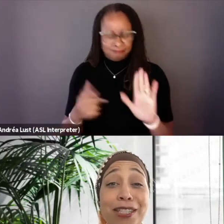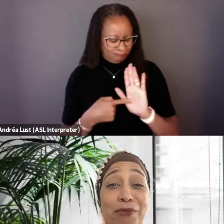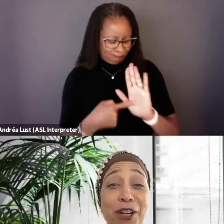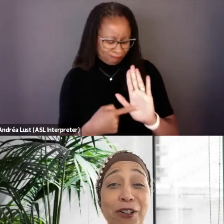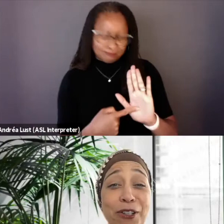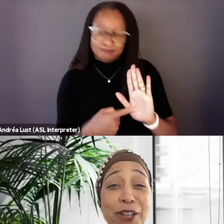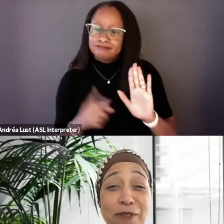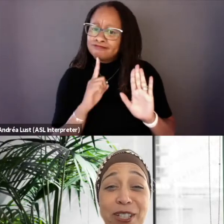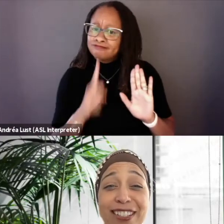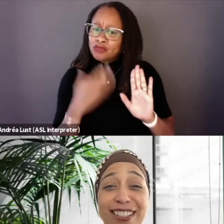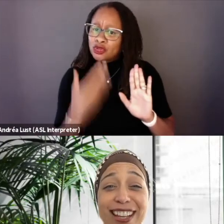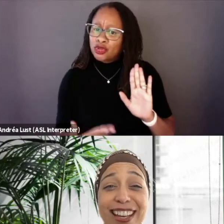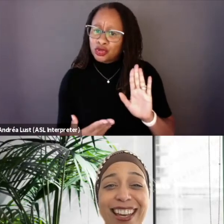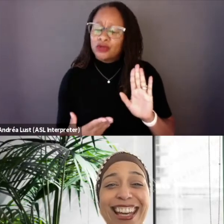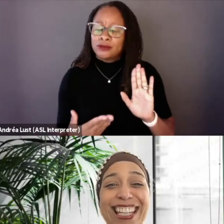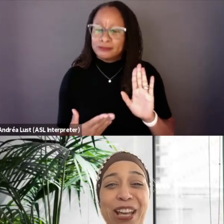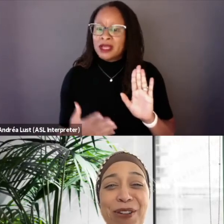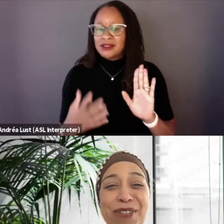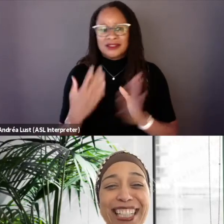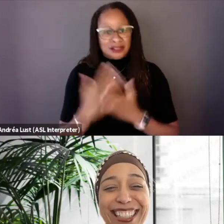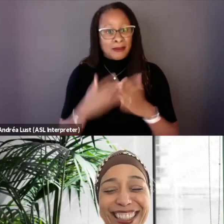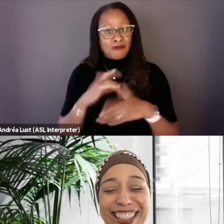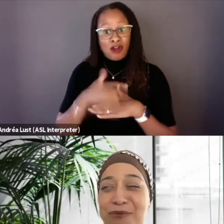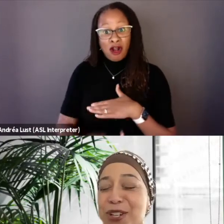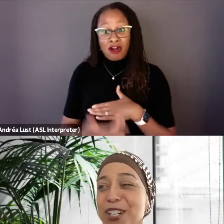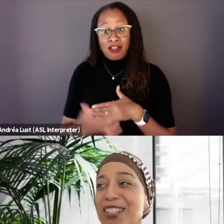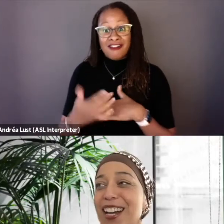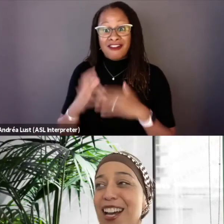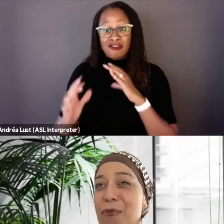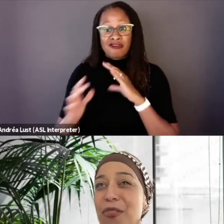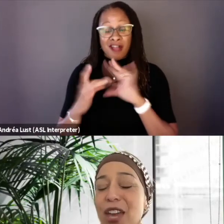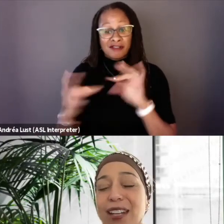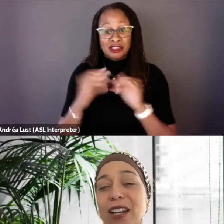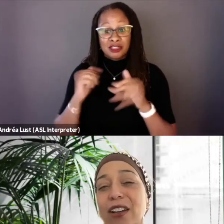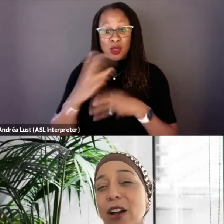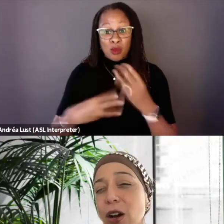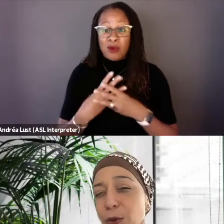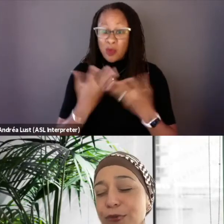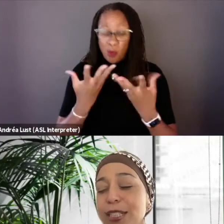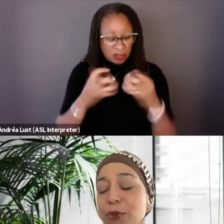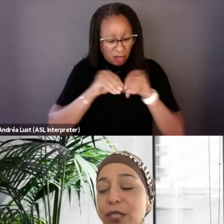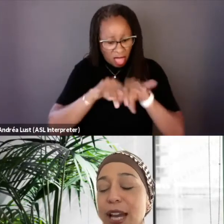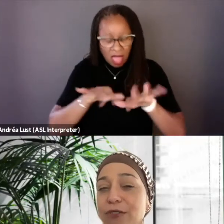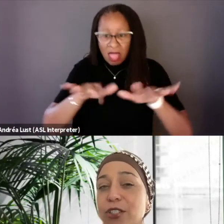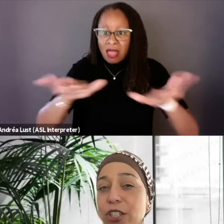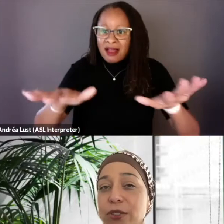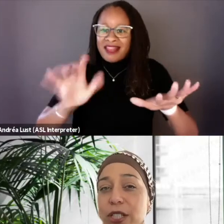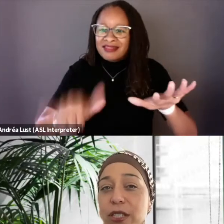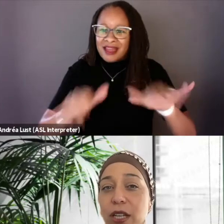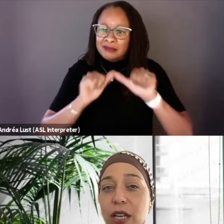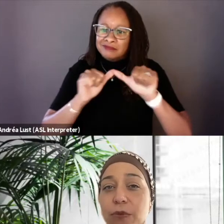Some of our earlier conversation today, something really good in the world that hopefully would last for generations to come.